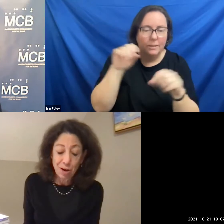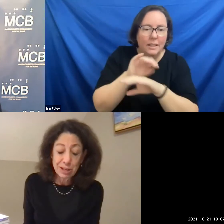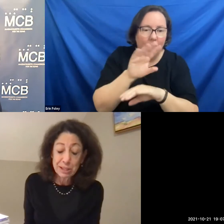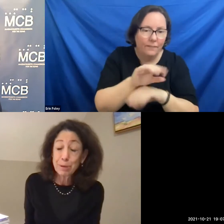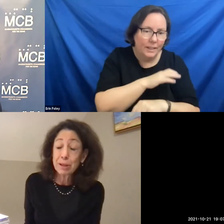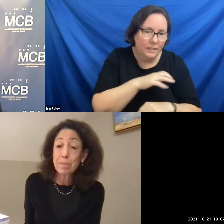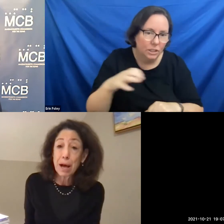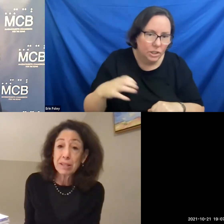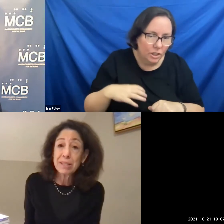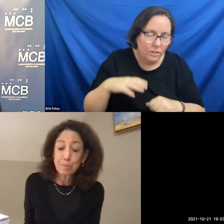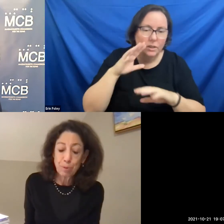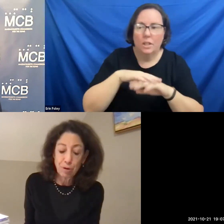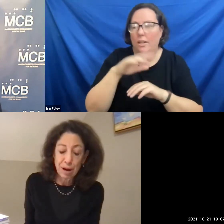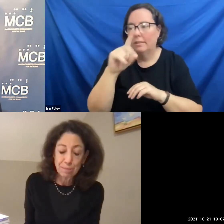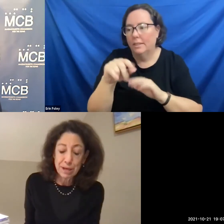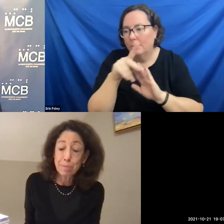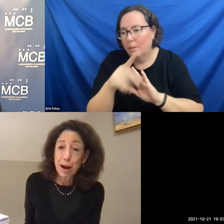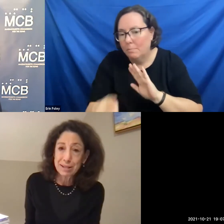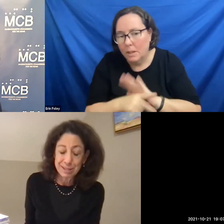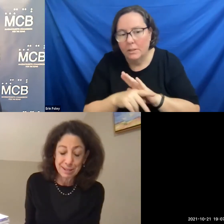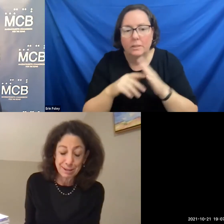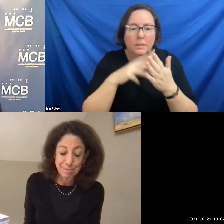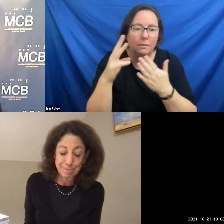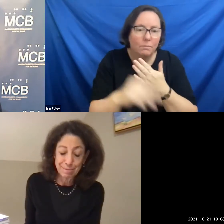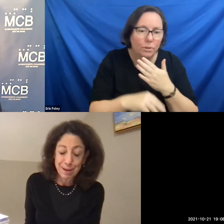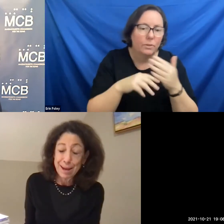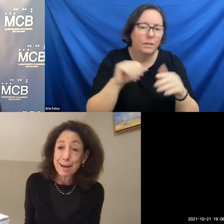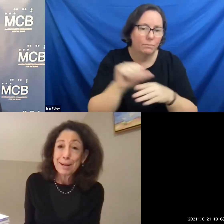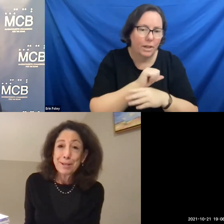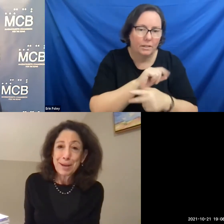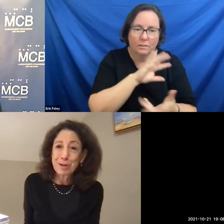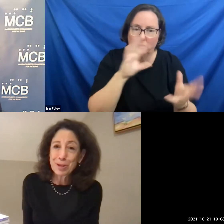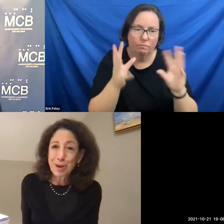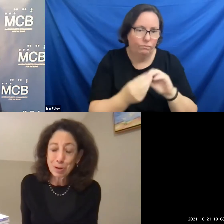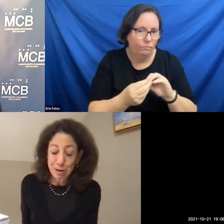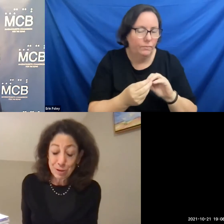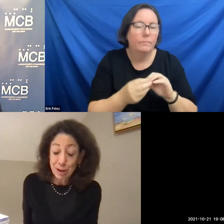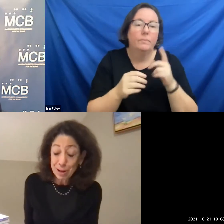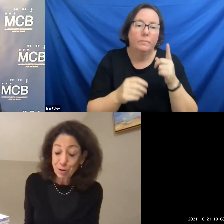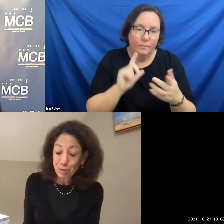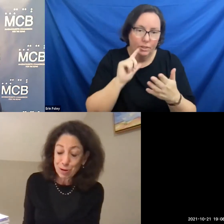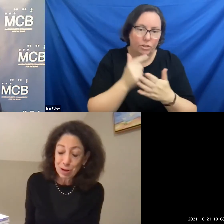on disability policies programs and practices. David is a graduate of Suffolk University,